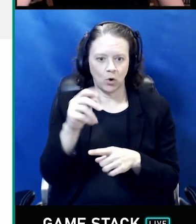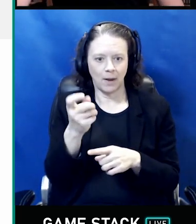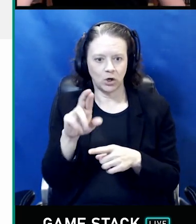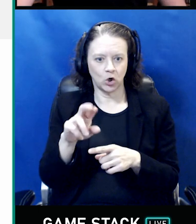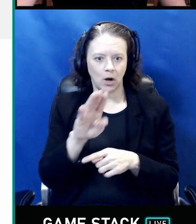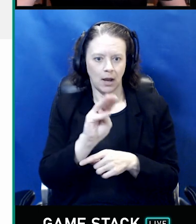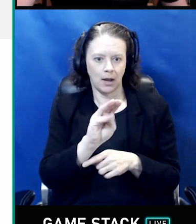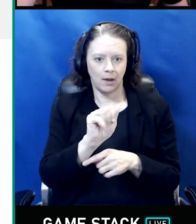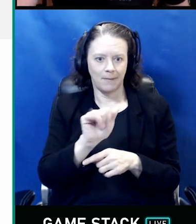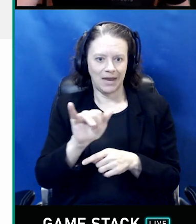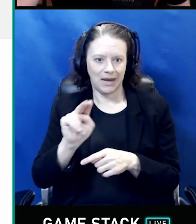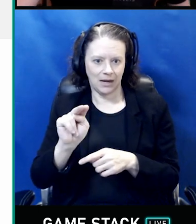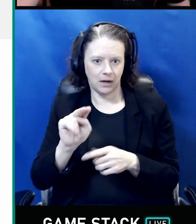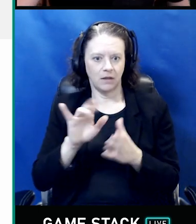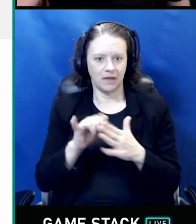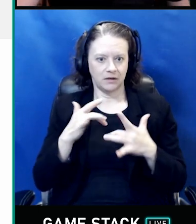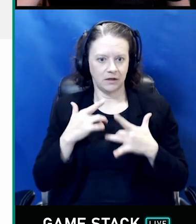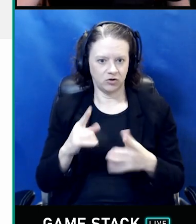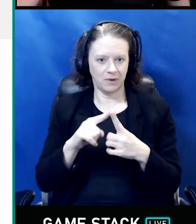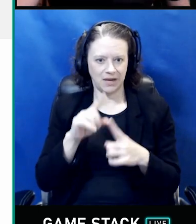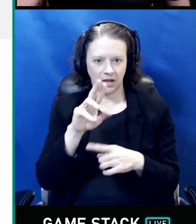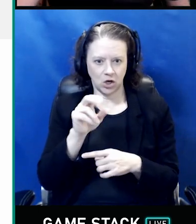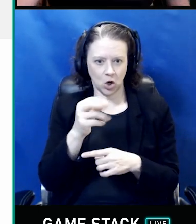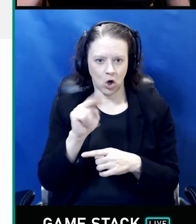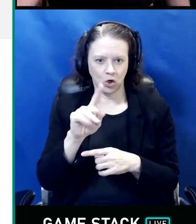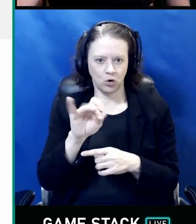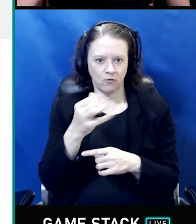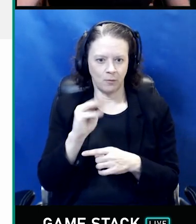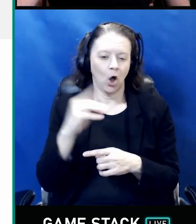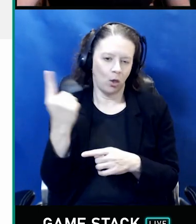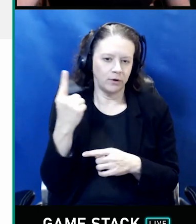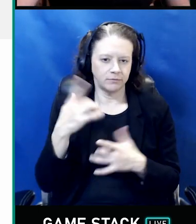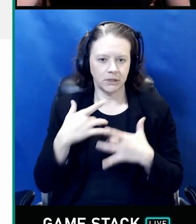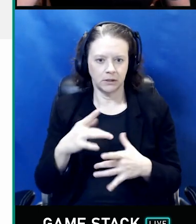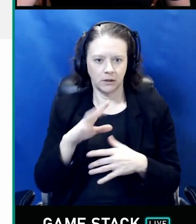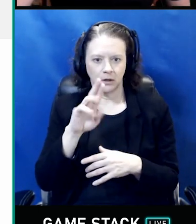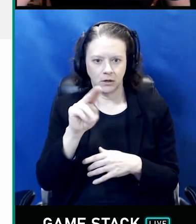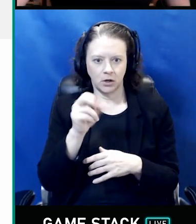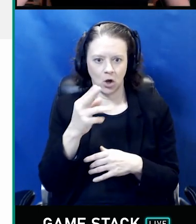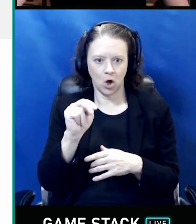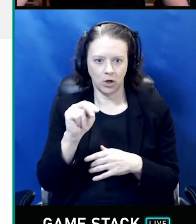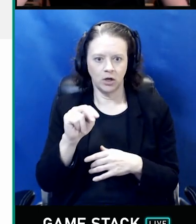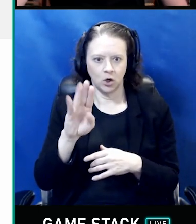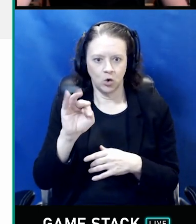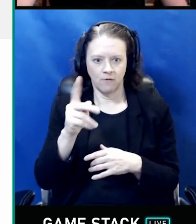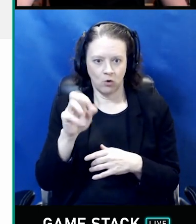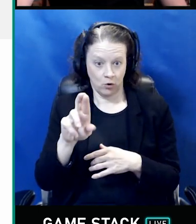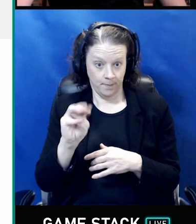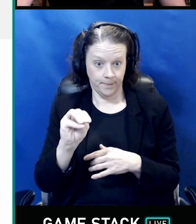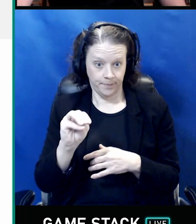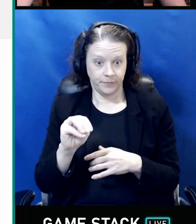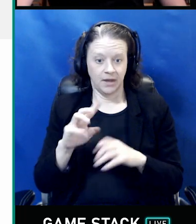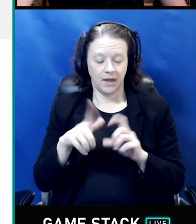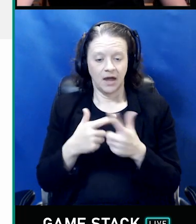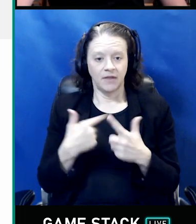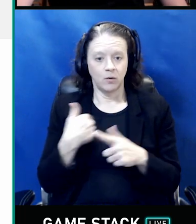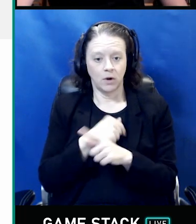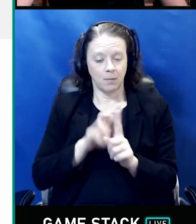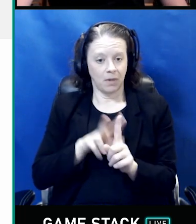well, it's usually going to be nonuniform, and so we have applied that nonuniform resource index intrinsic in order to work around that problem,